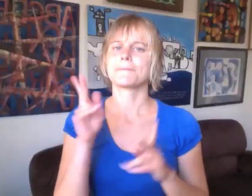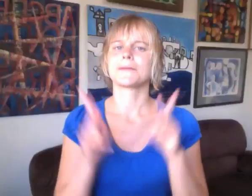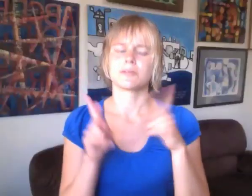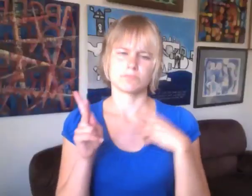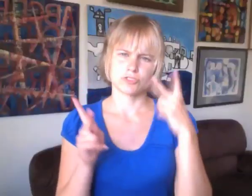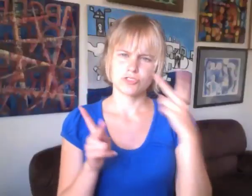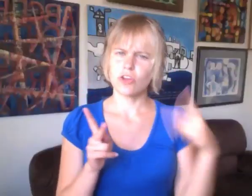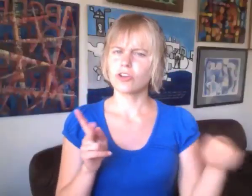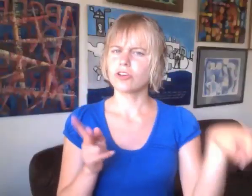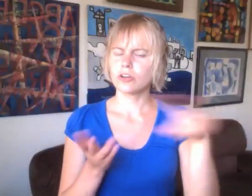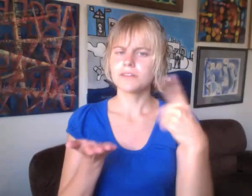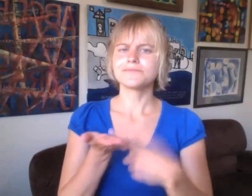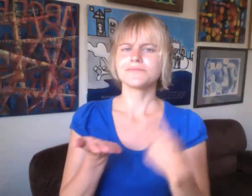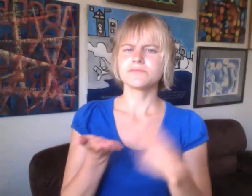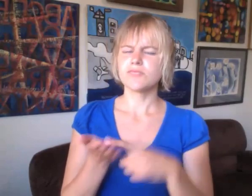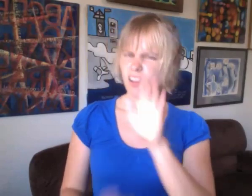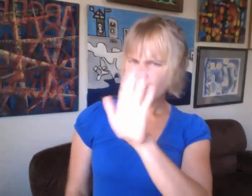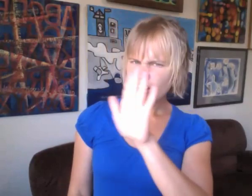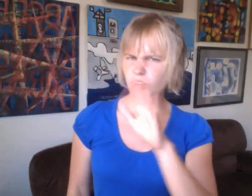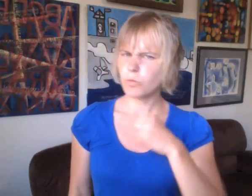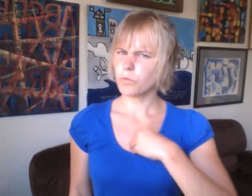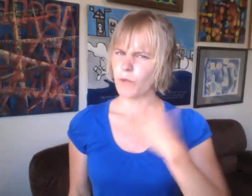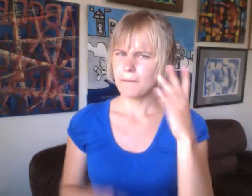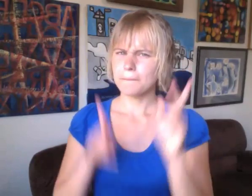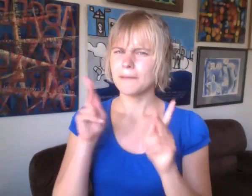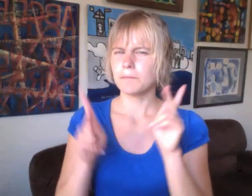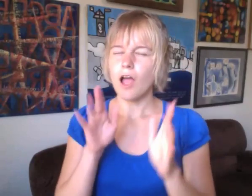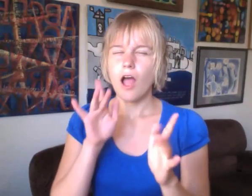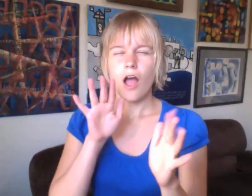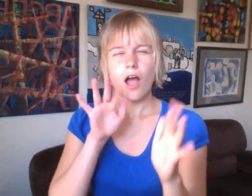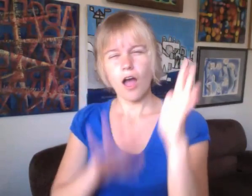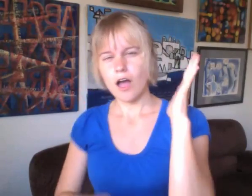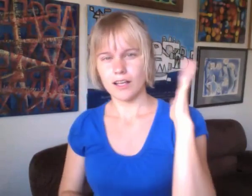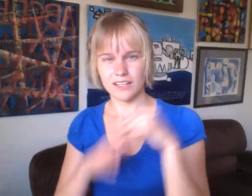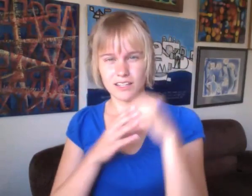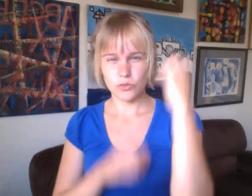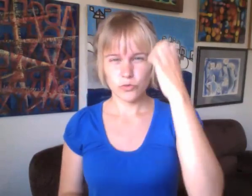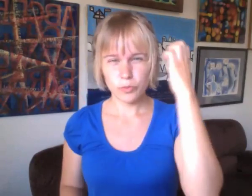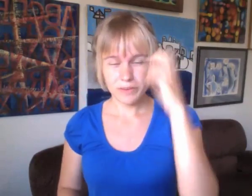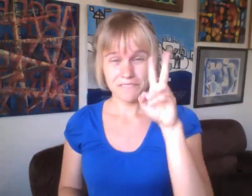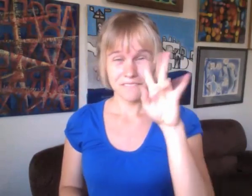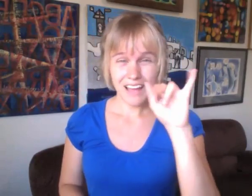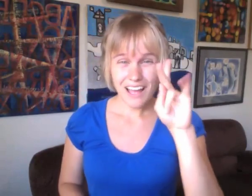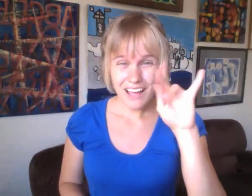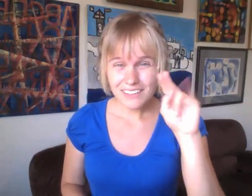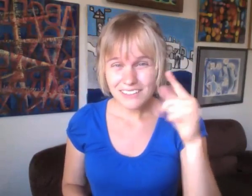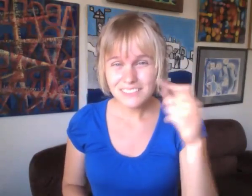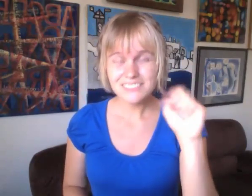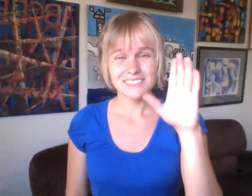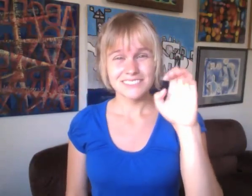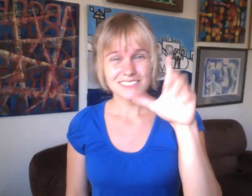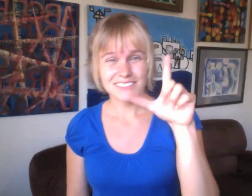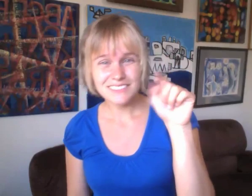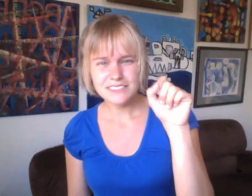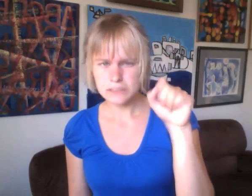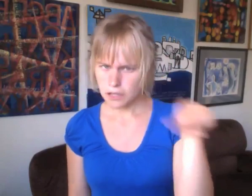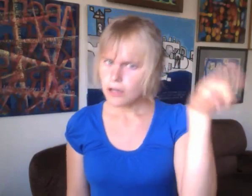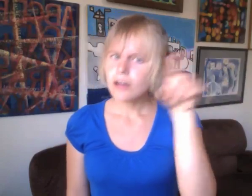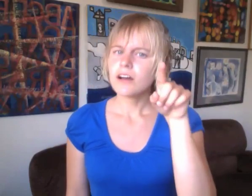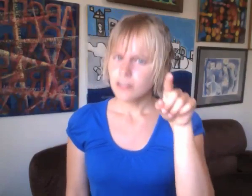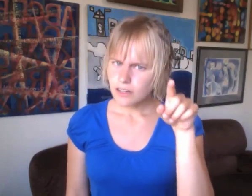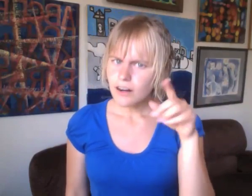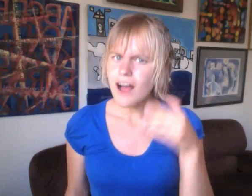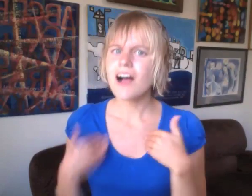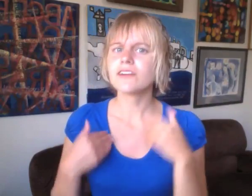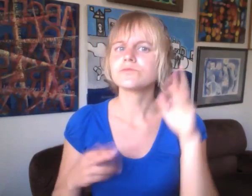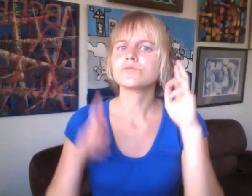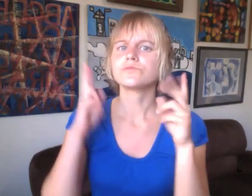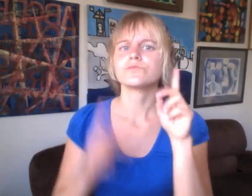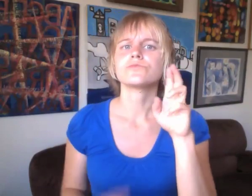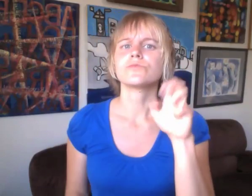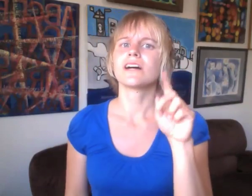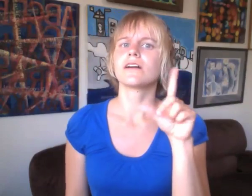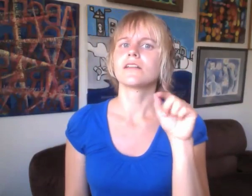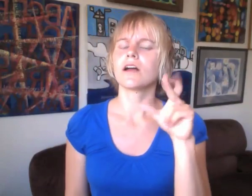Some people claim that white people such as the Vikings and Celts used to wear dreadlocks.